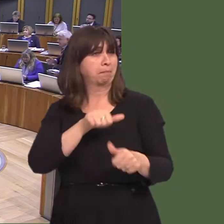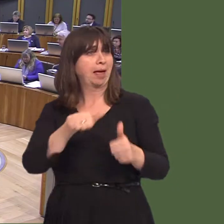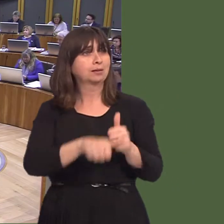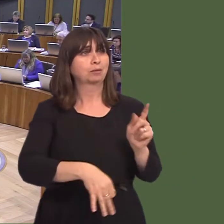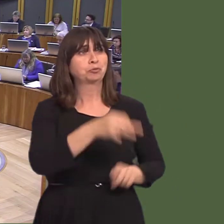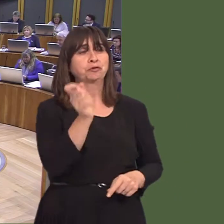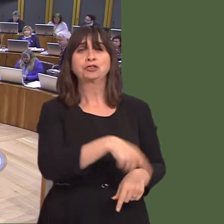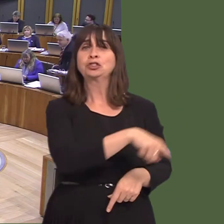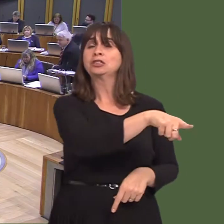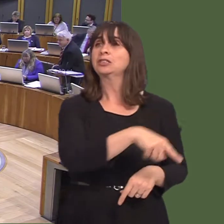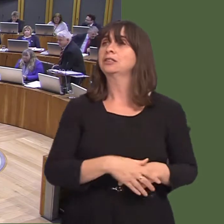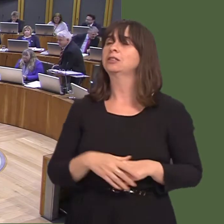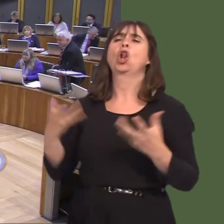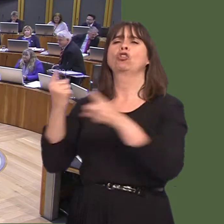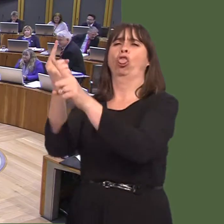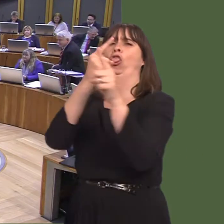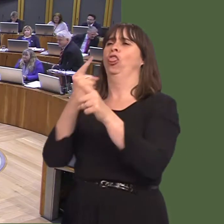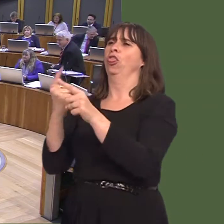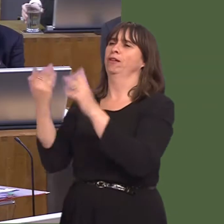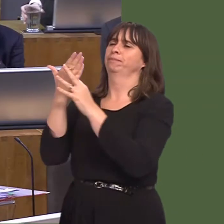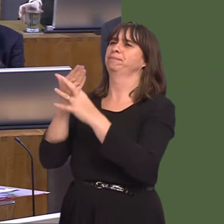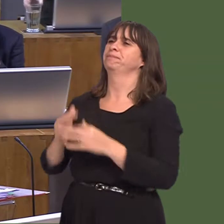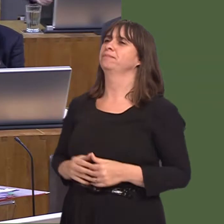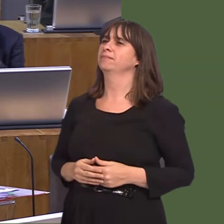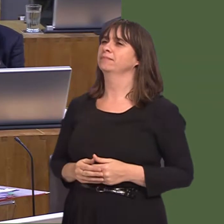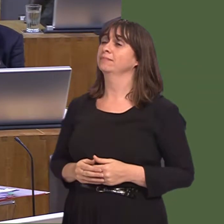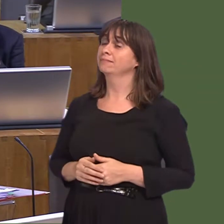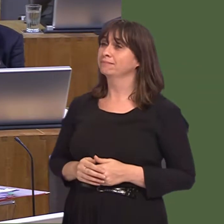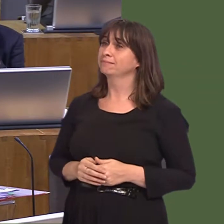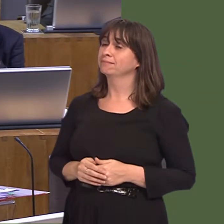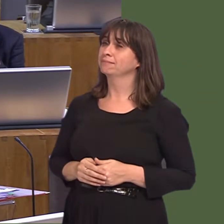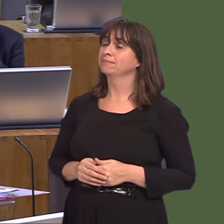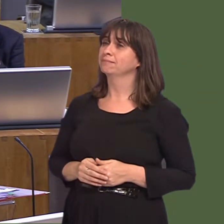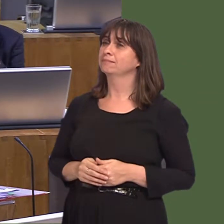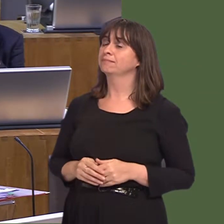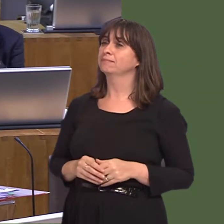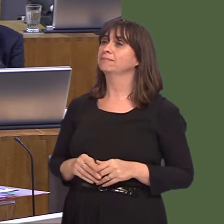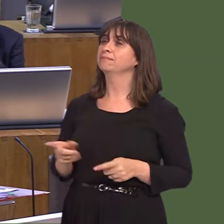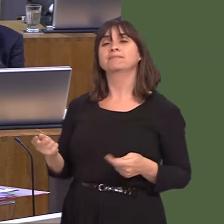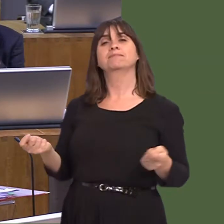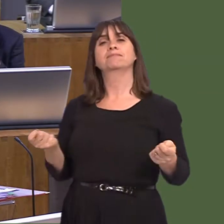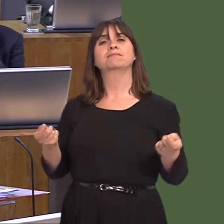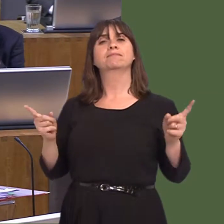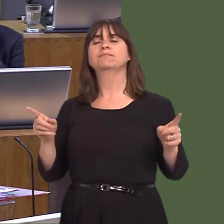Y Llywydd / The Llywydd: Allow the First Minister to answer the question, please. Carwyn Jones AM: It's unbelievable, isn't it?